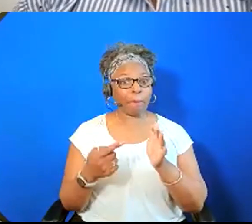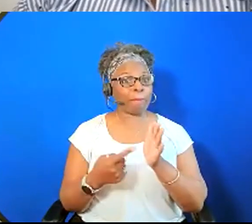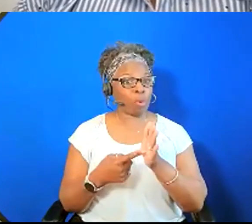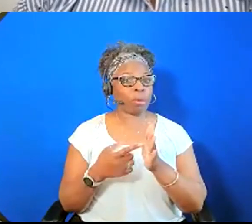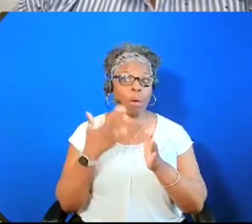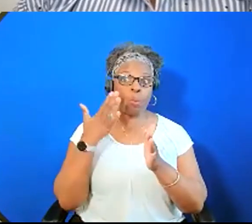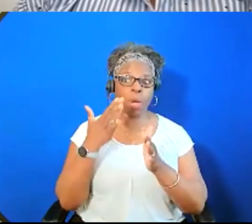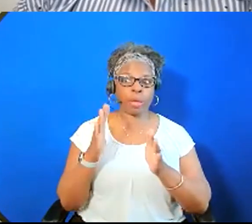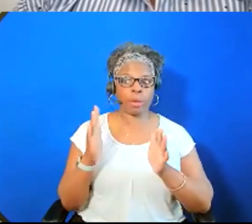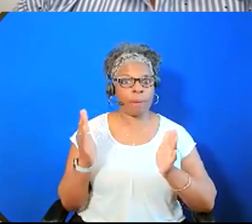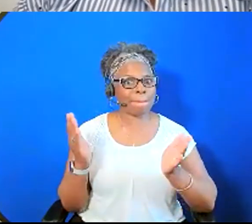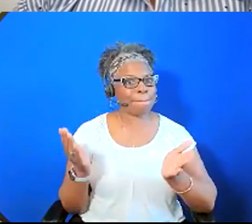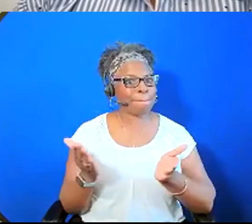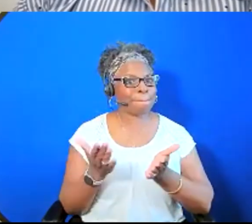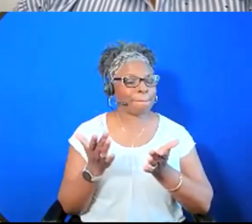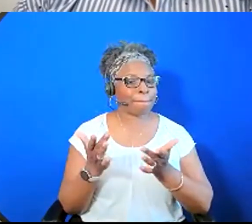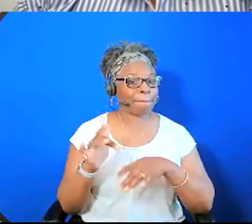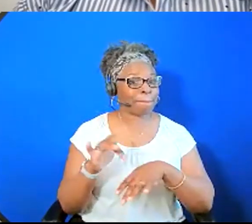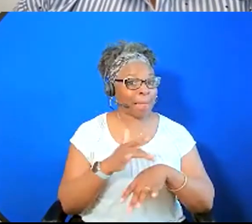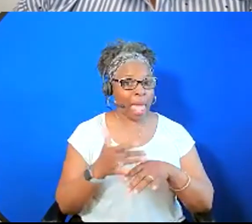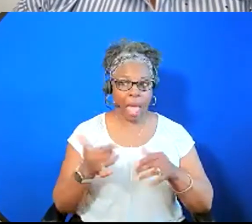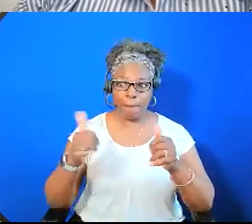which in its simplest form is like a rundown where people sit around in a circle.